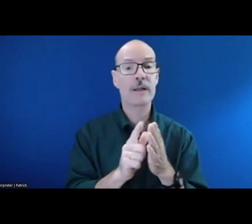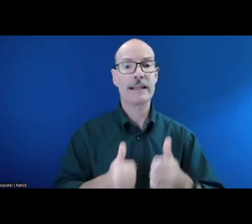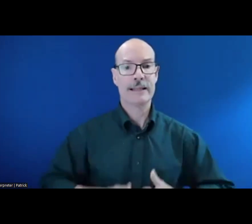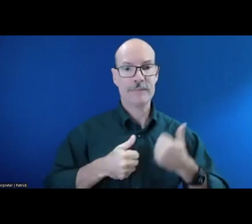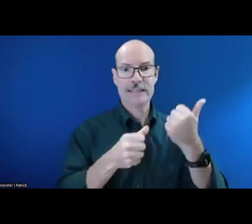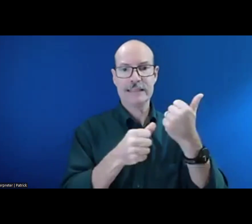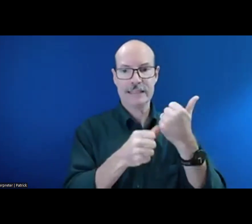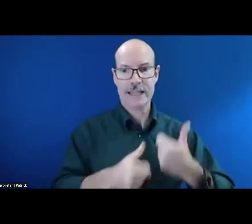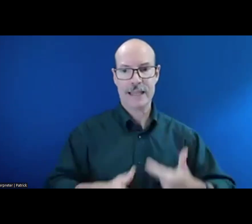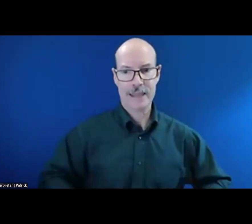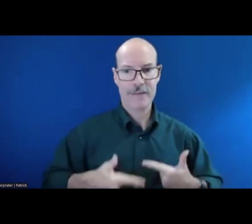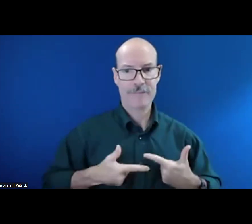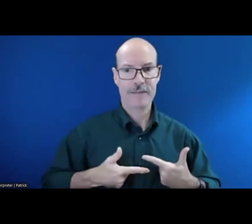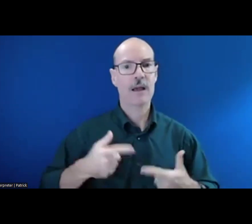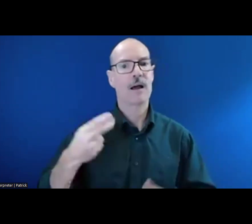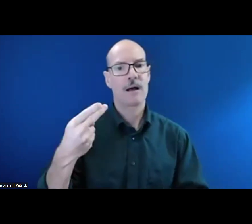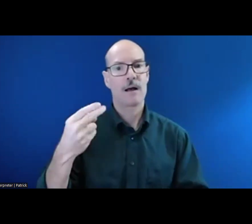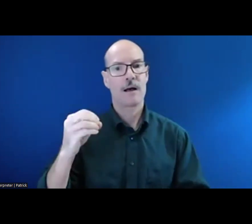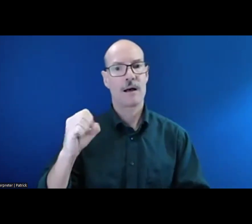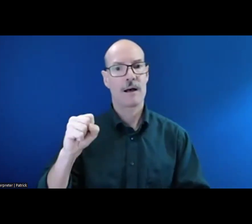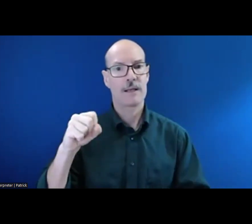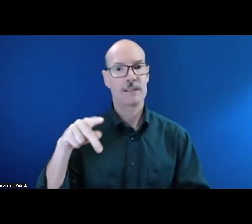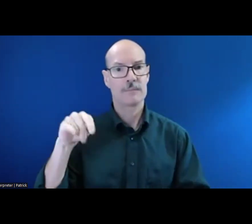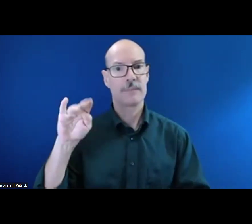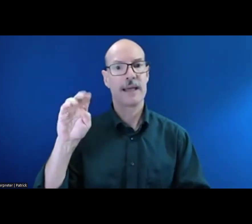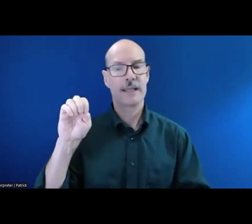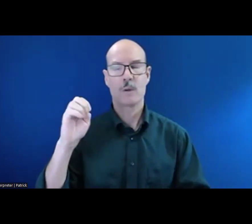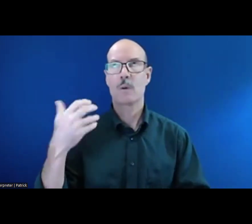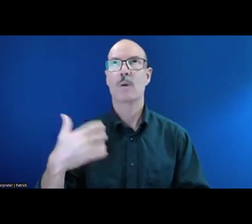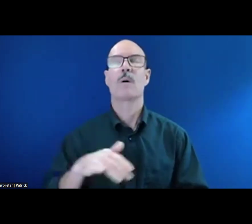They provided nursing, volunteer visitors and more at no out-of-pocket cost to me."